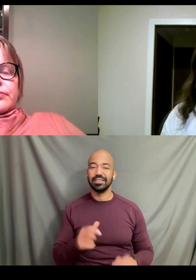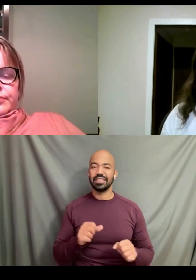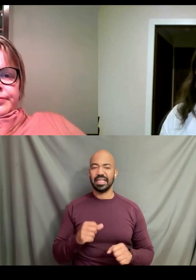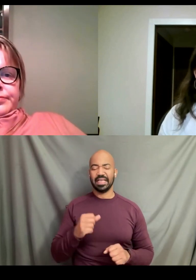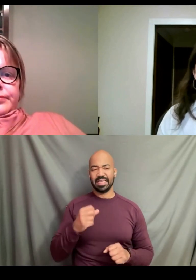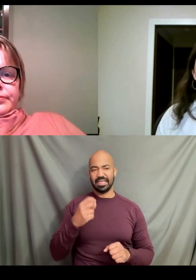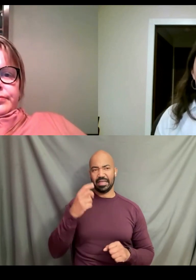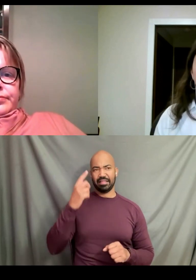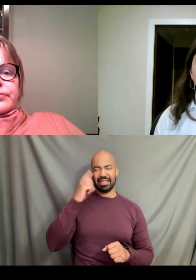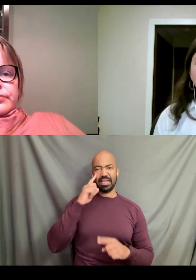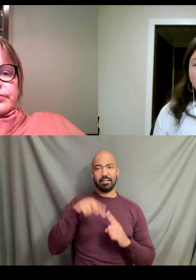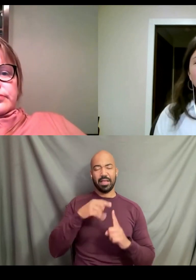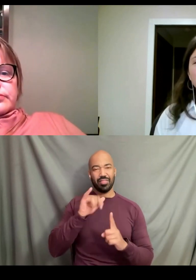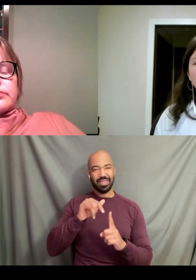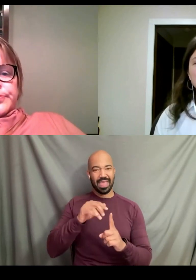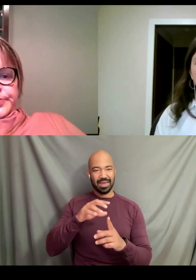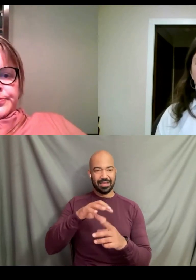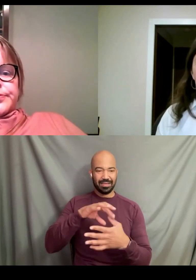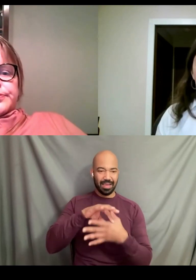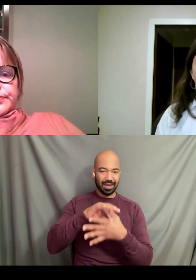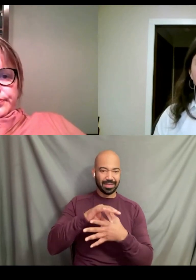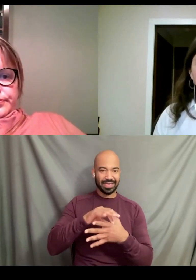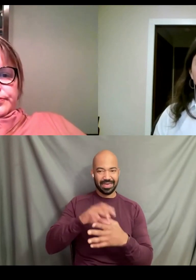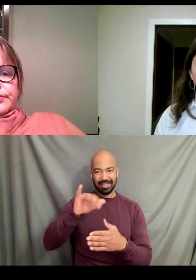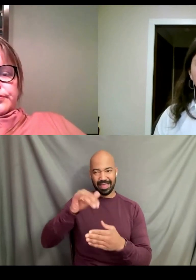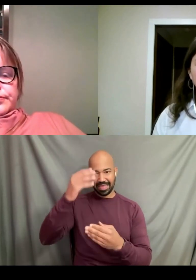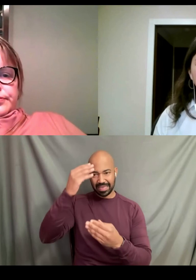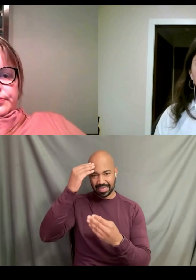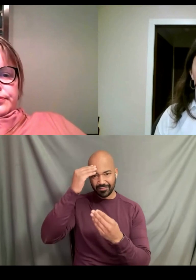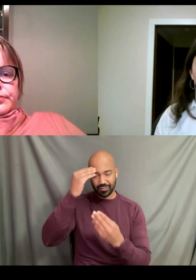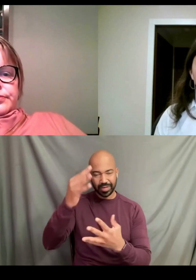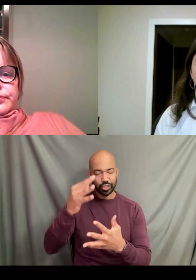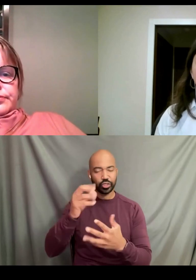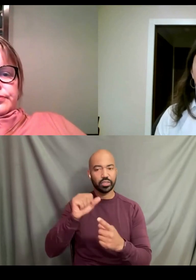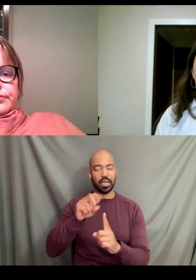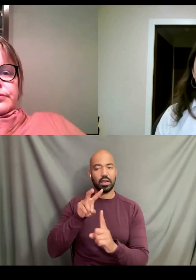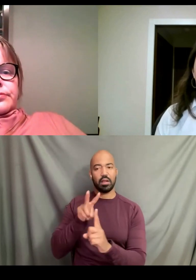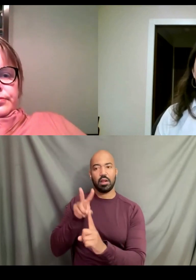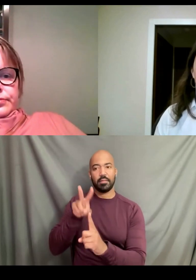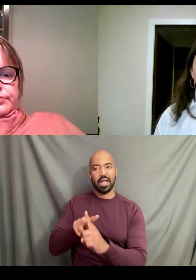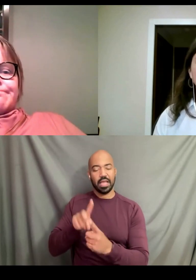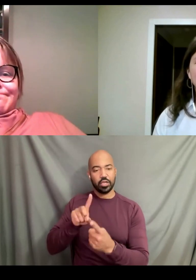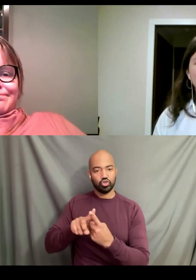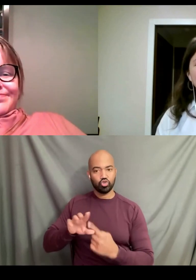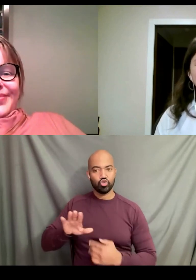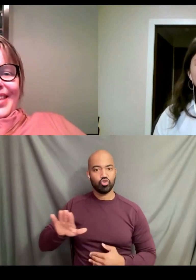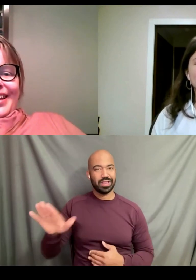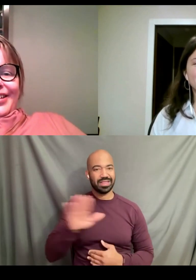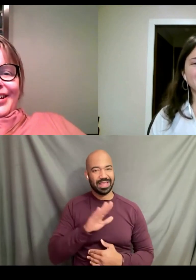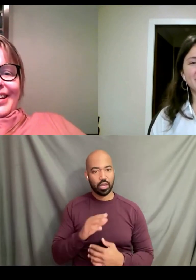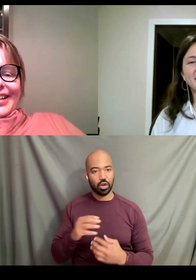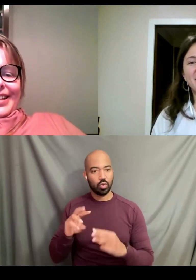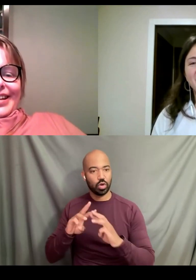those activities might potentially translate into their existing workshops. Thanks again, Jessica.